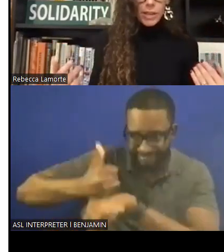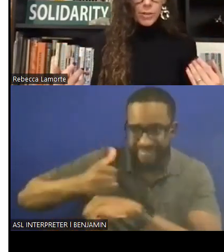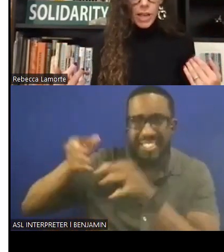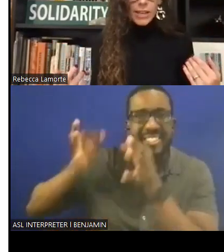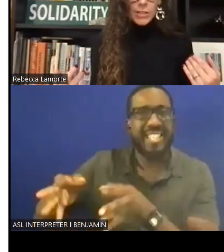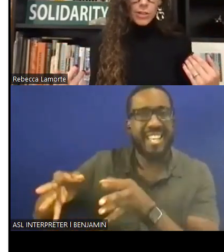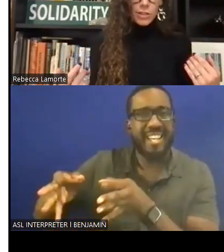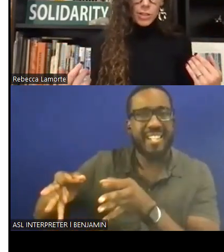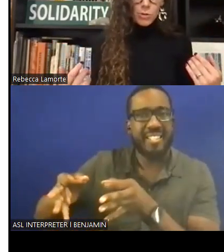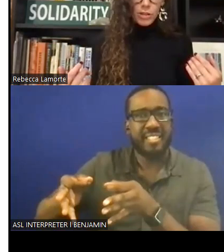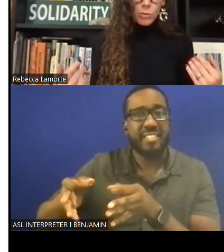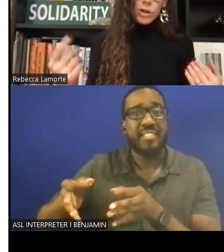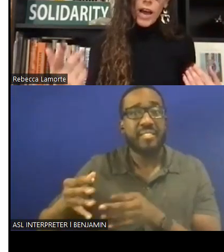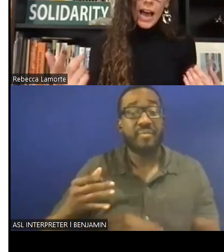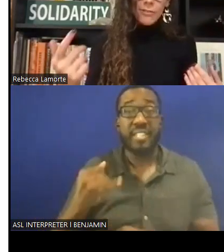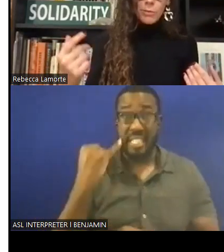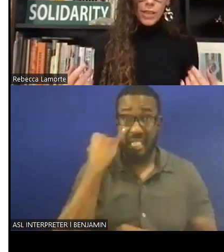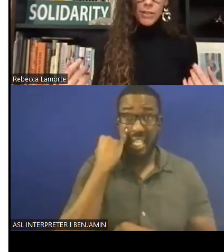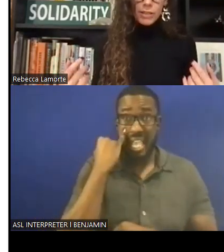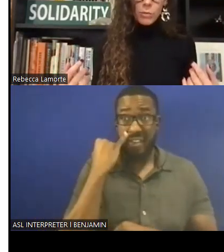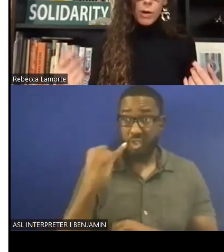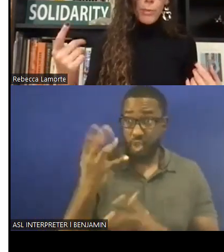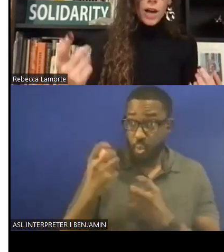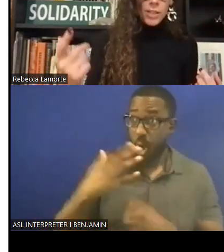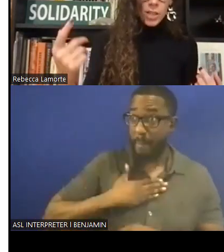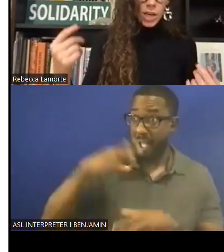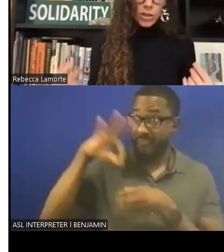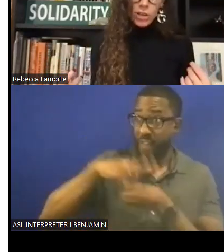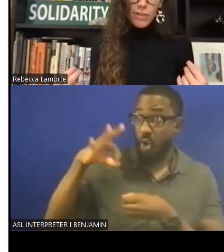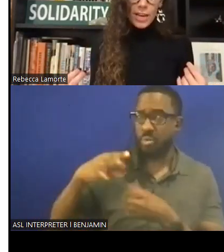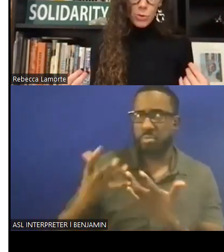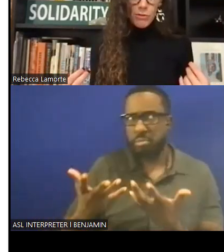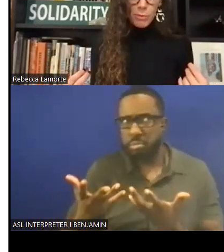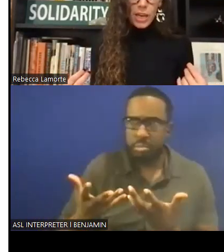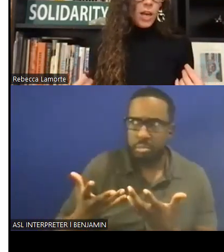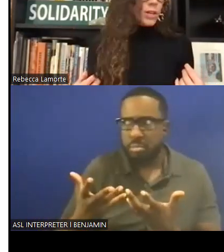on the other side as your constituent? What do I have to believe in? What policy change are you gonna effectuate for me?